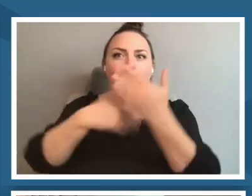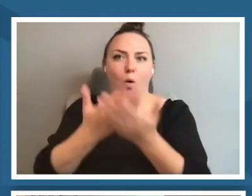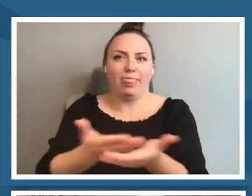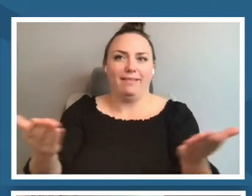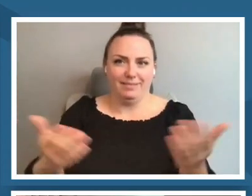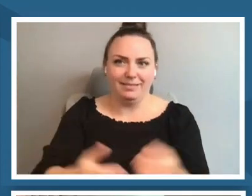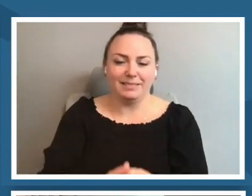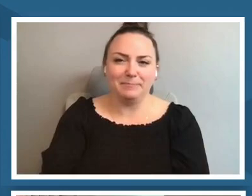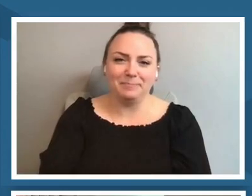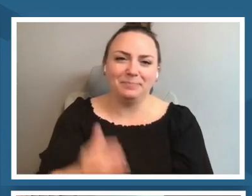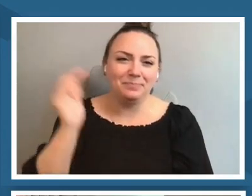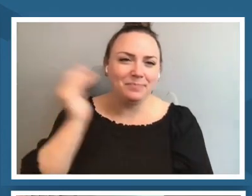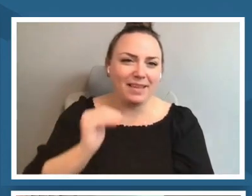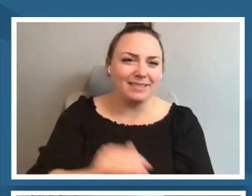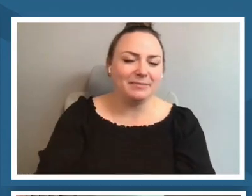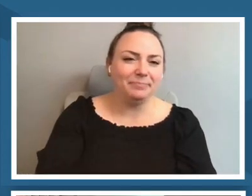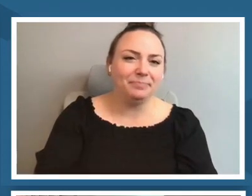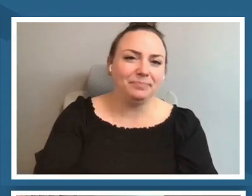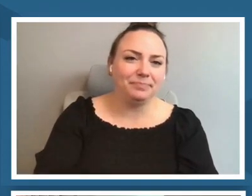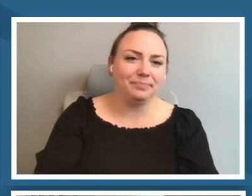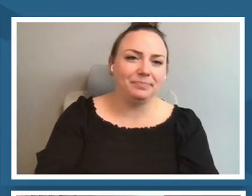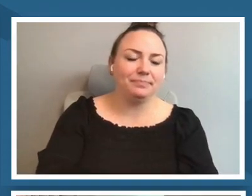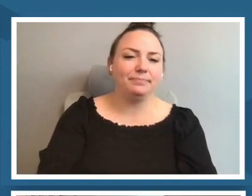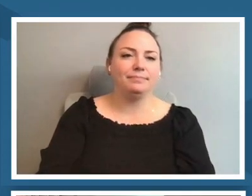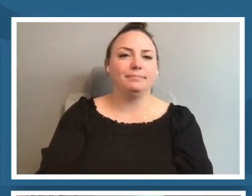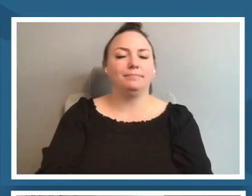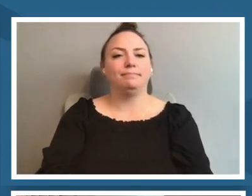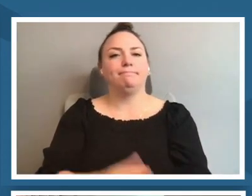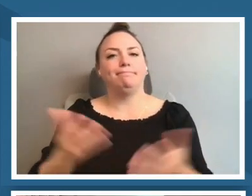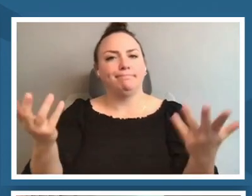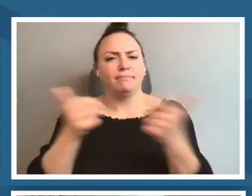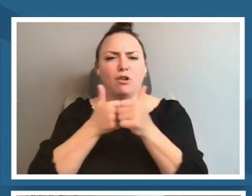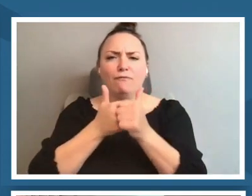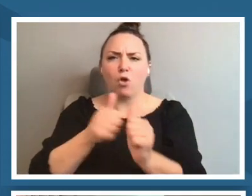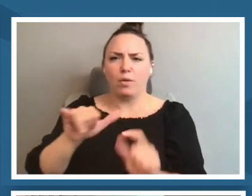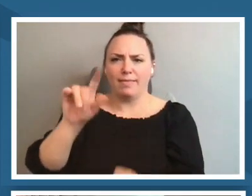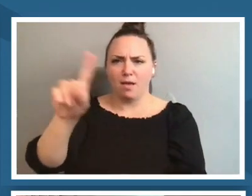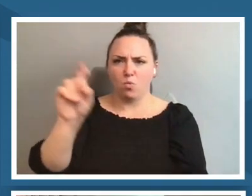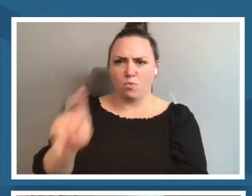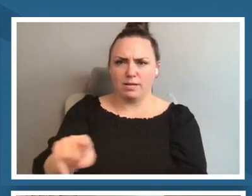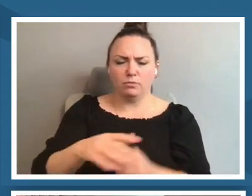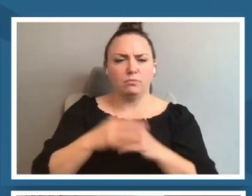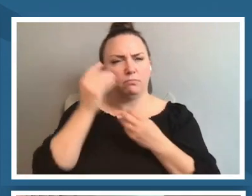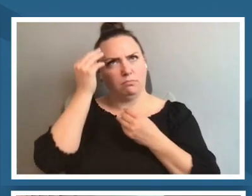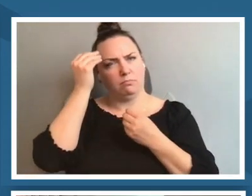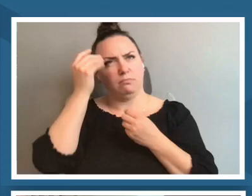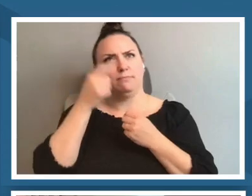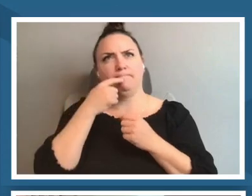advancement so following this question when i think